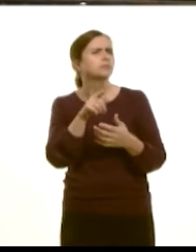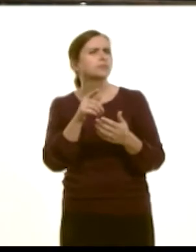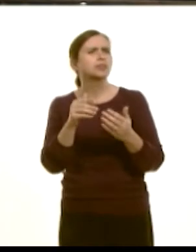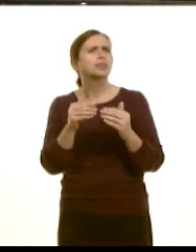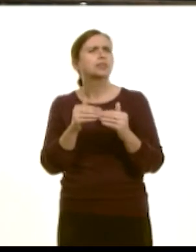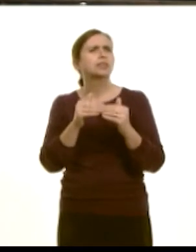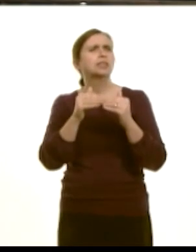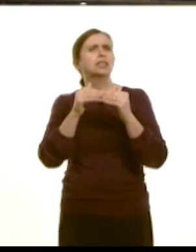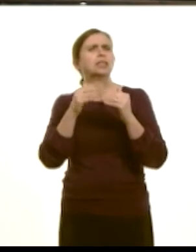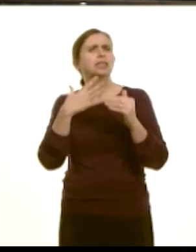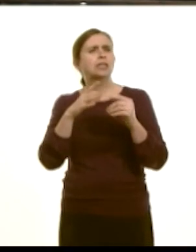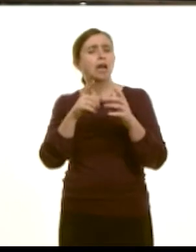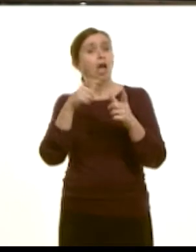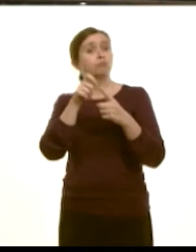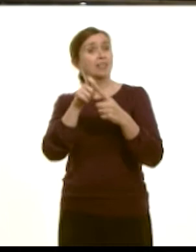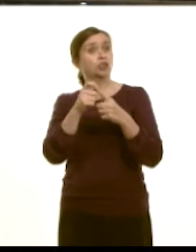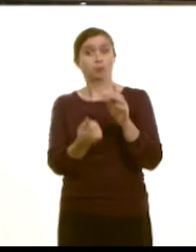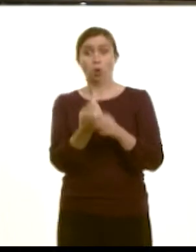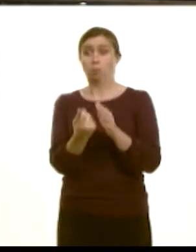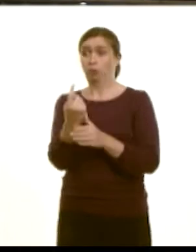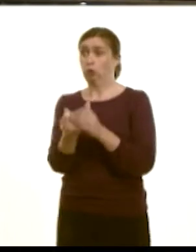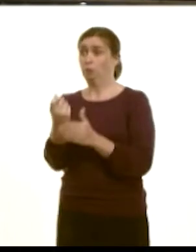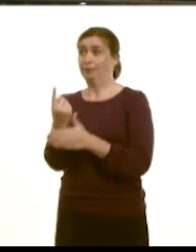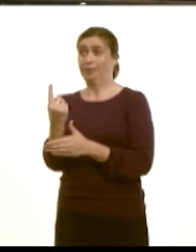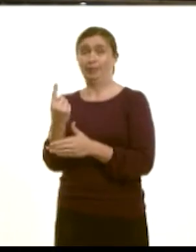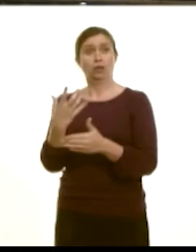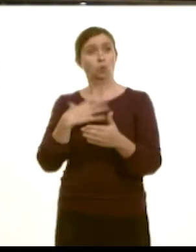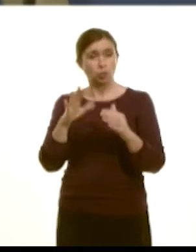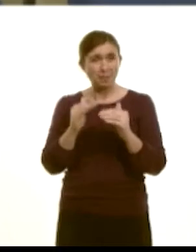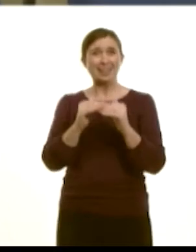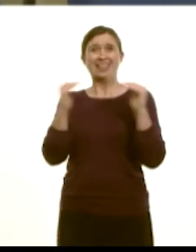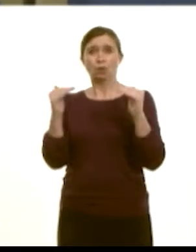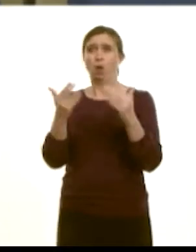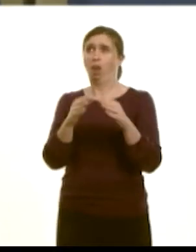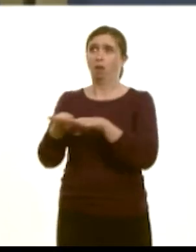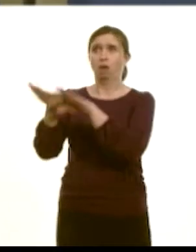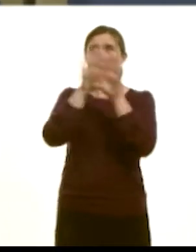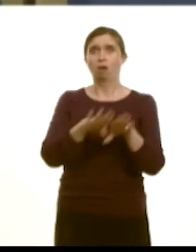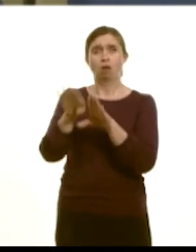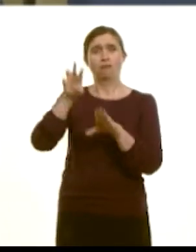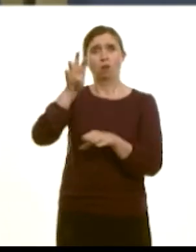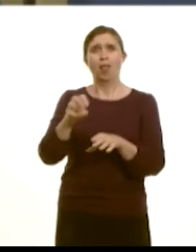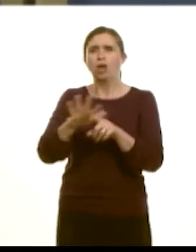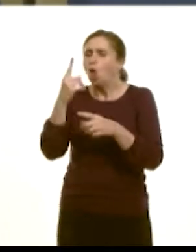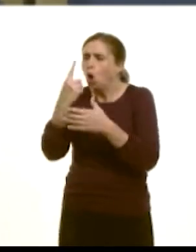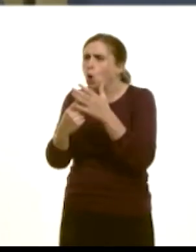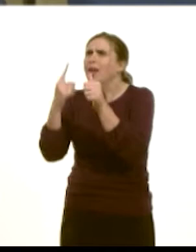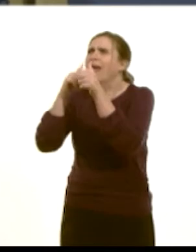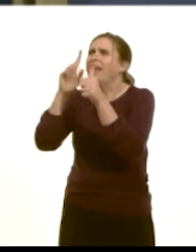of apprenticeships, so that opportunities for apprenticeships are equally available across Wales, and not just in the A55 and M4 corridors?